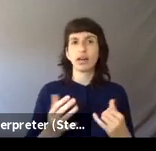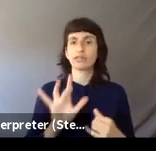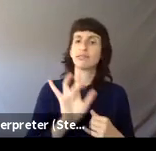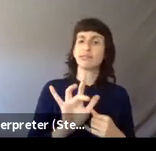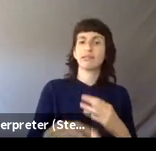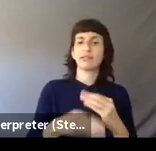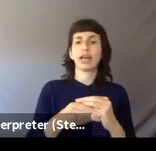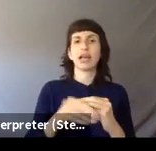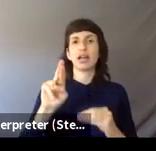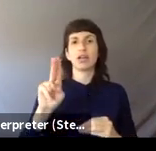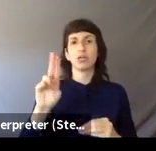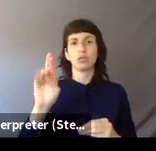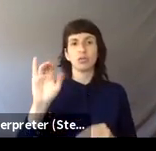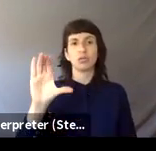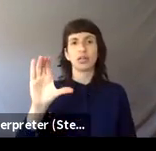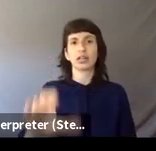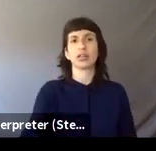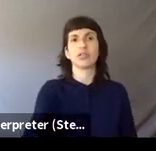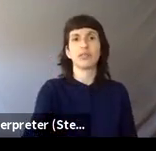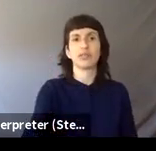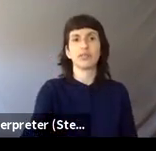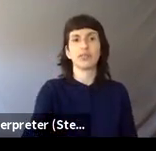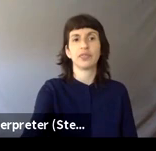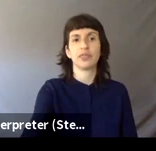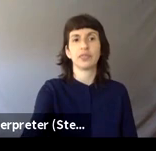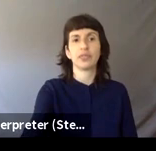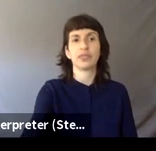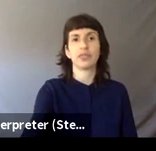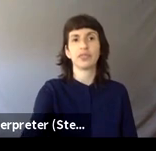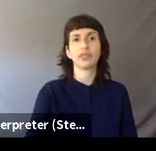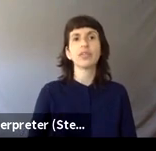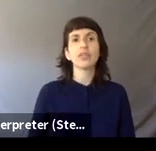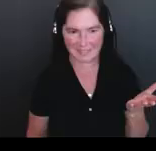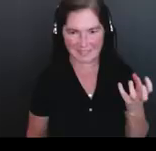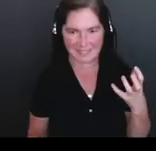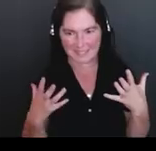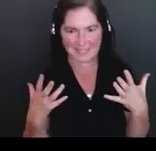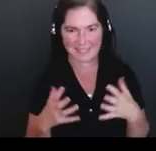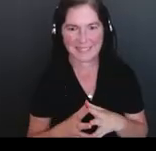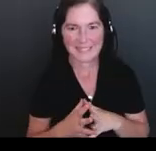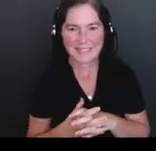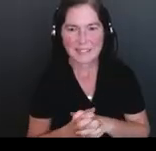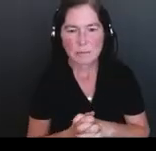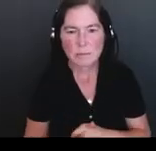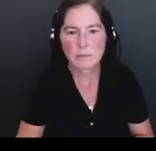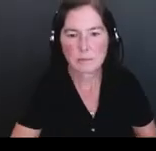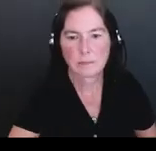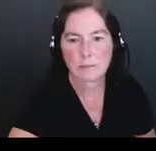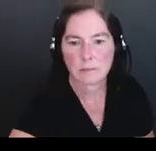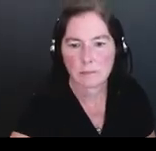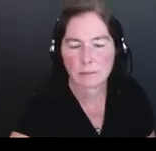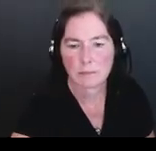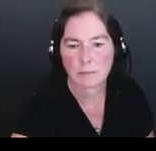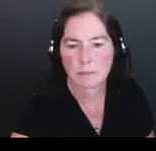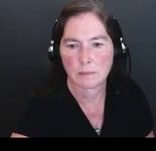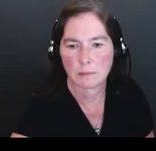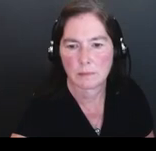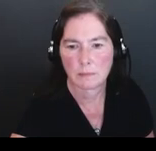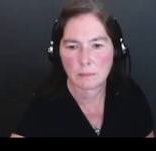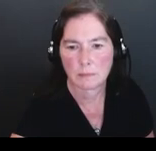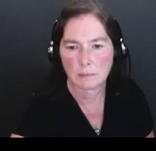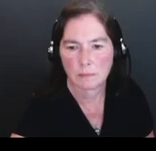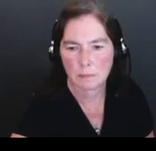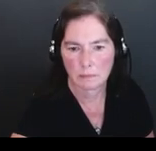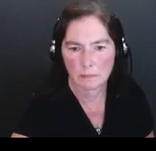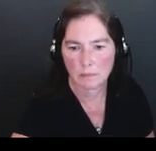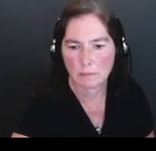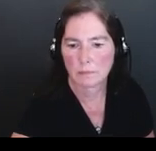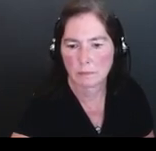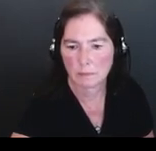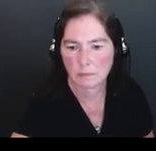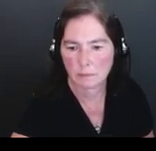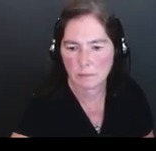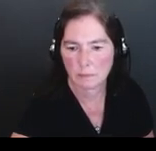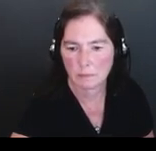first.